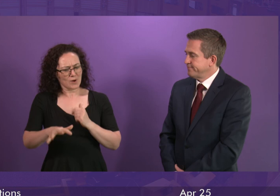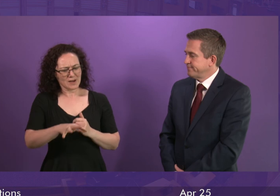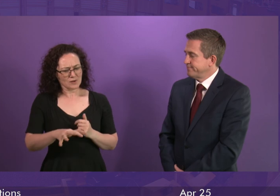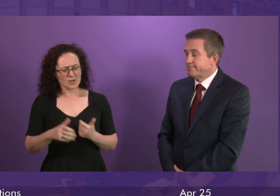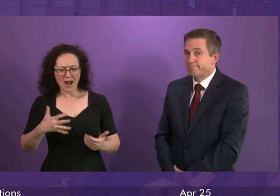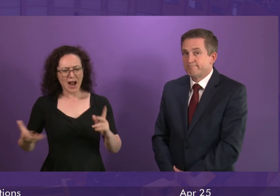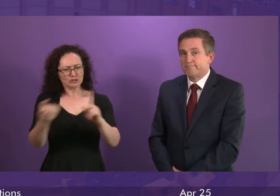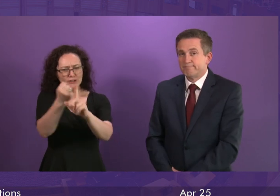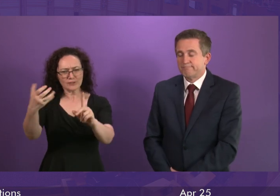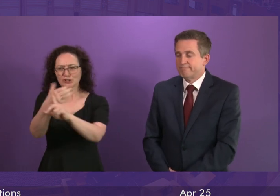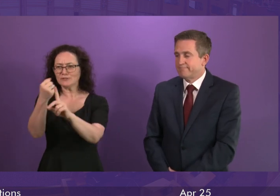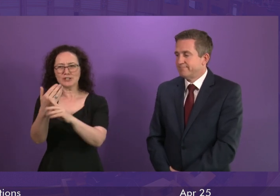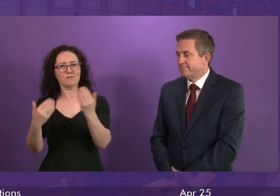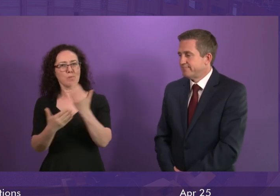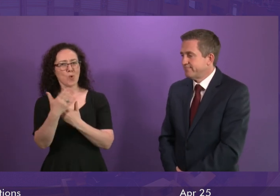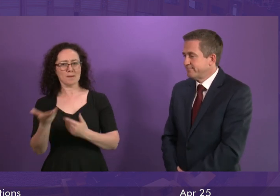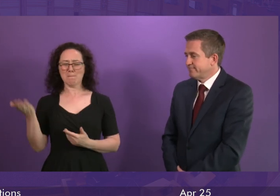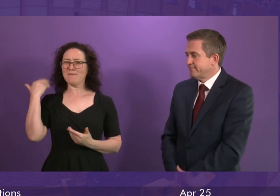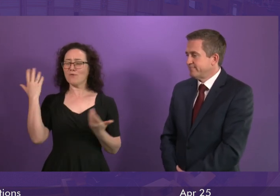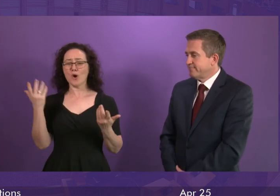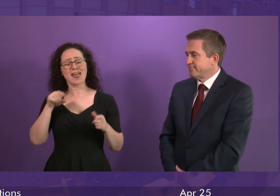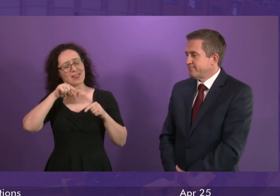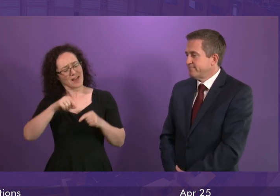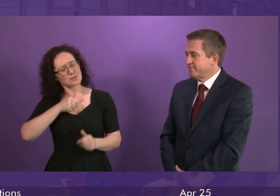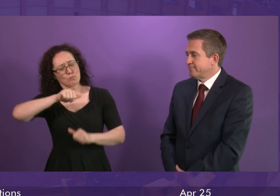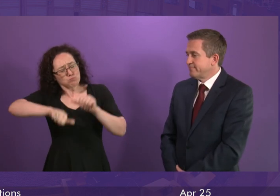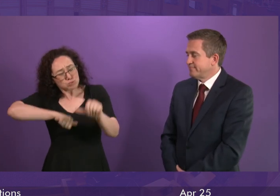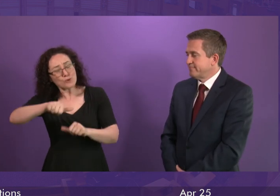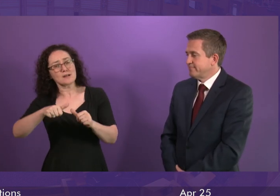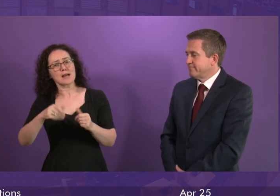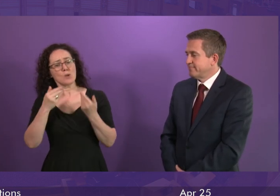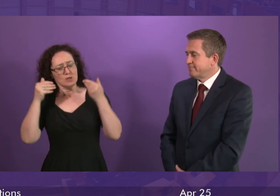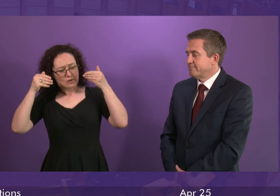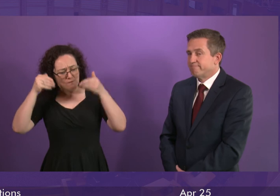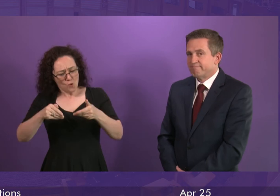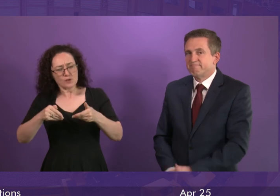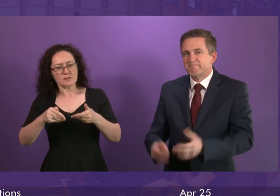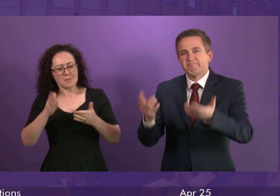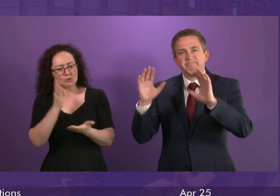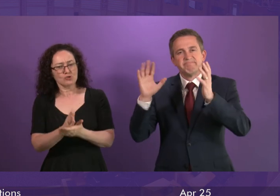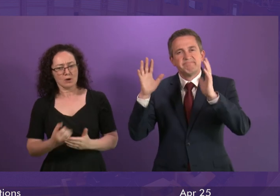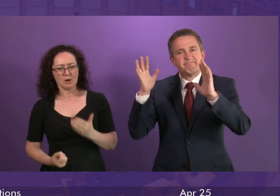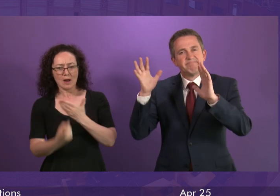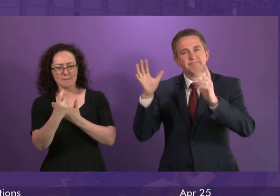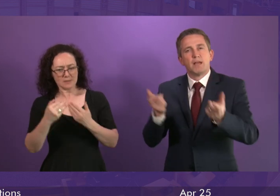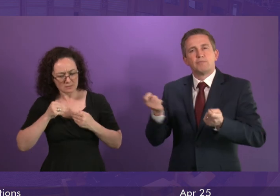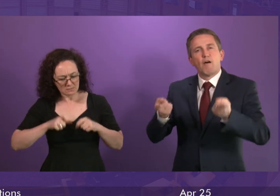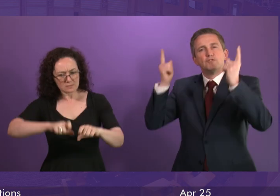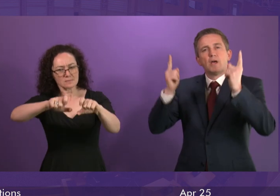done before. We need to concentrate on making sure that that progress continues.